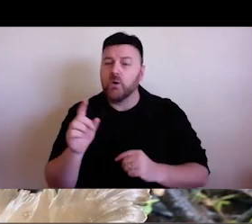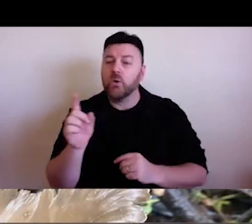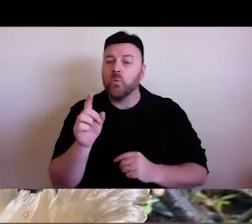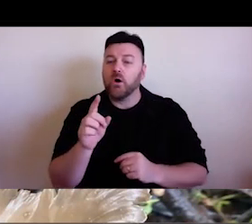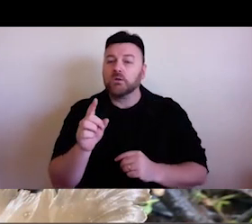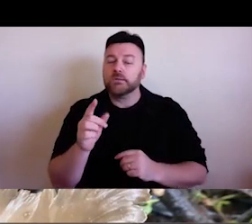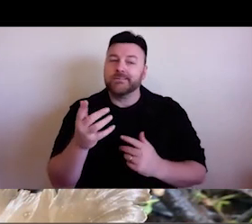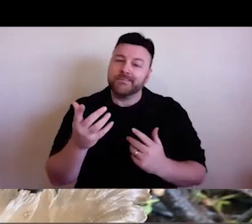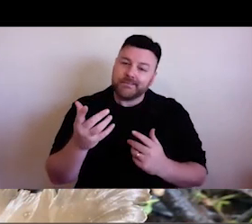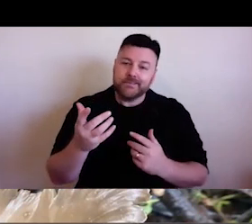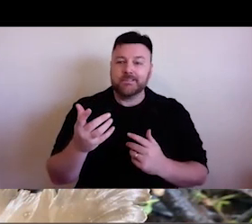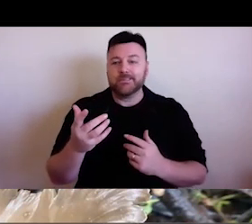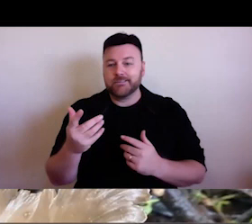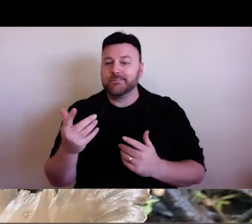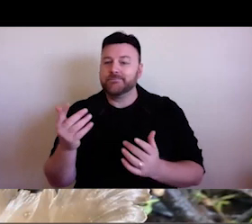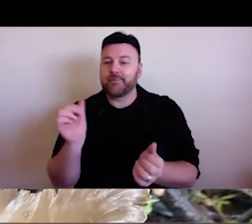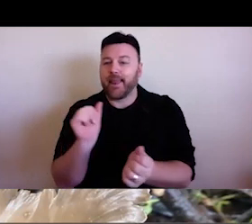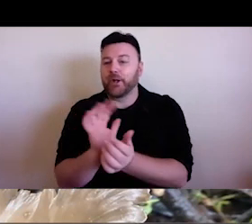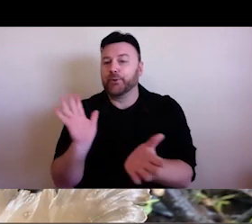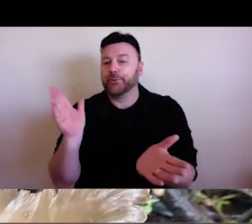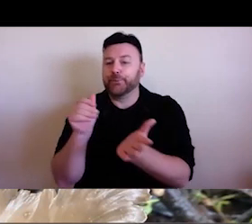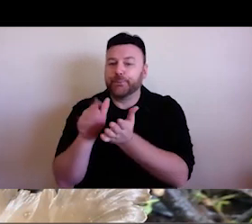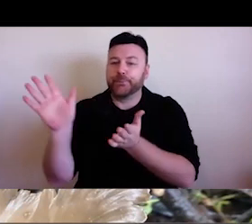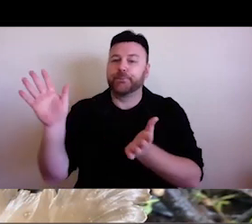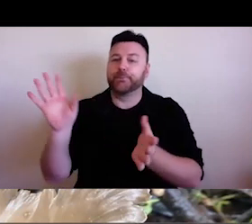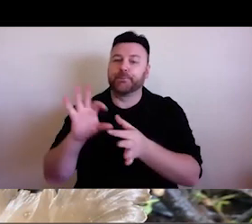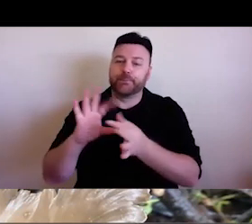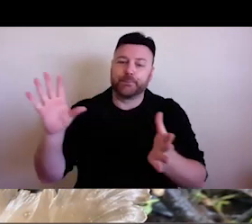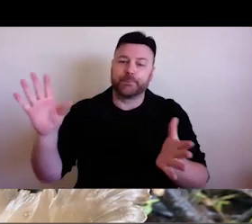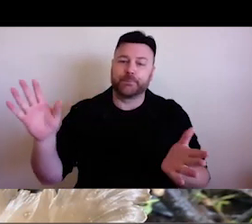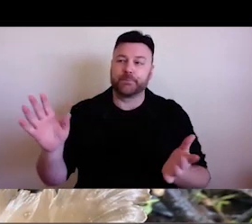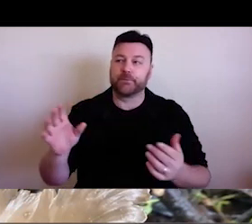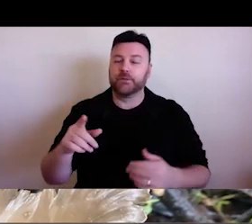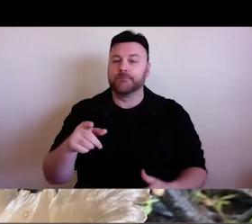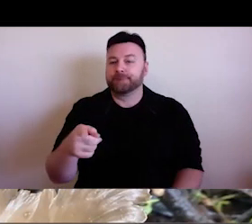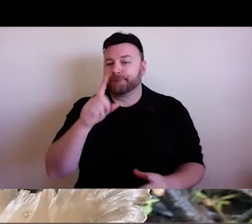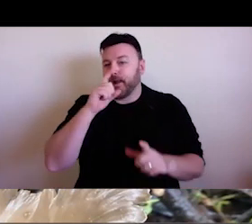might not have a huge say in the matter and it might be painful for